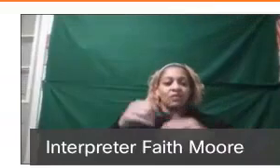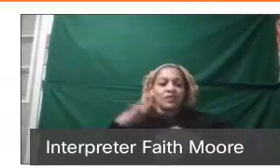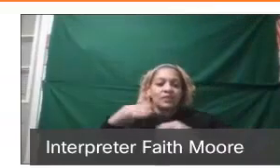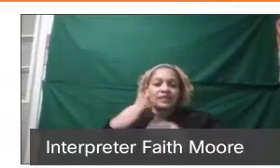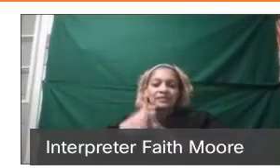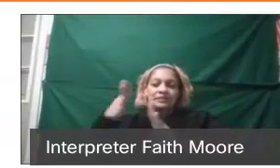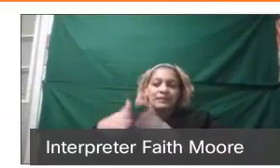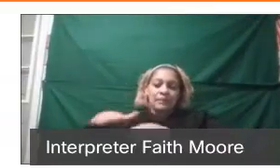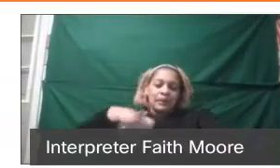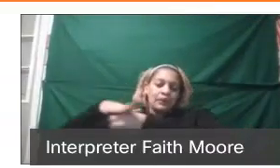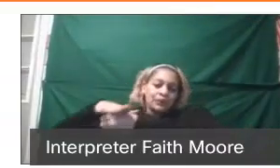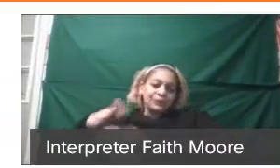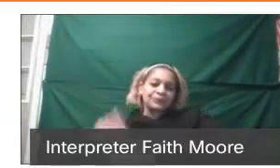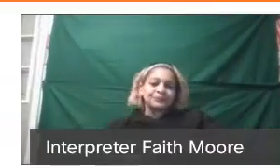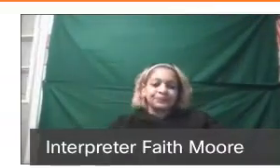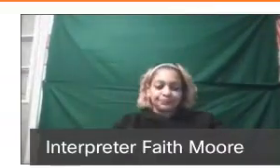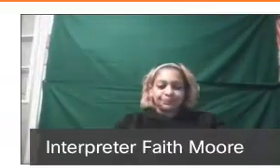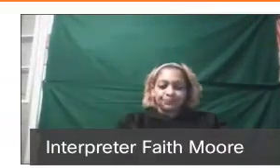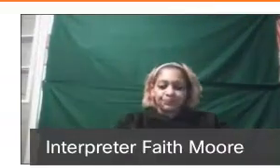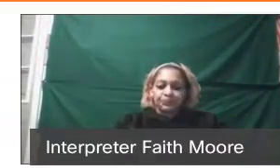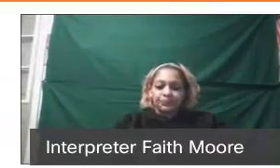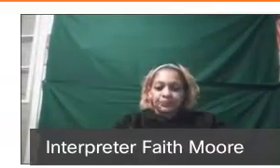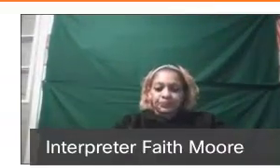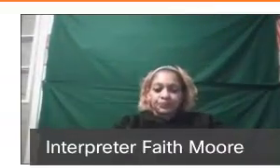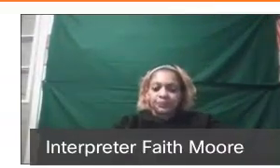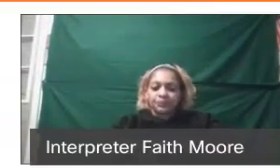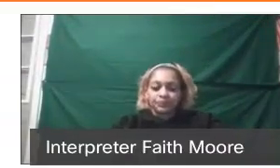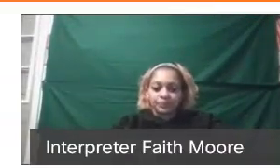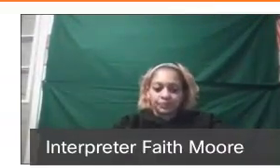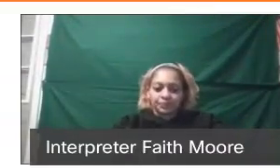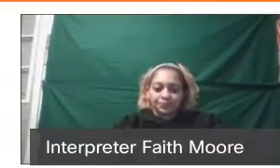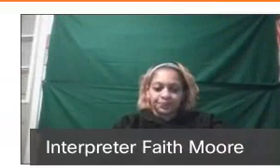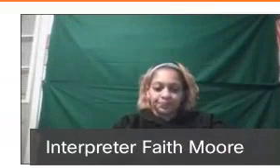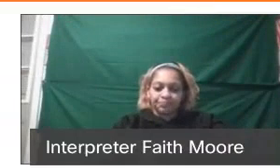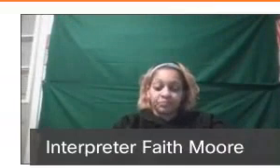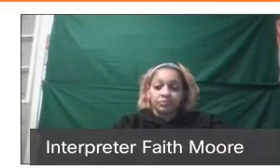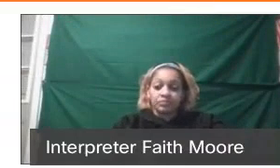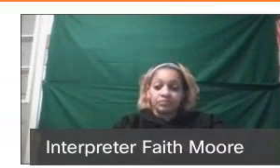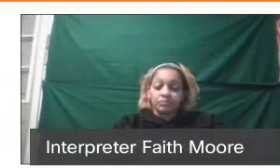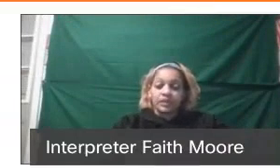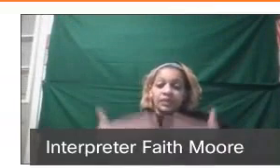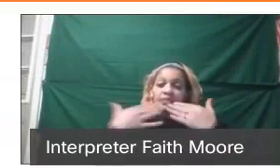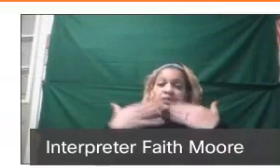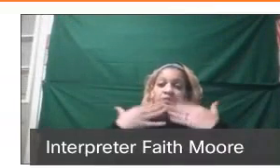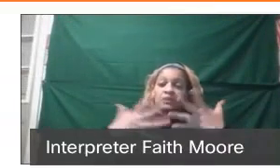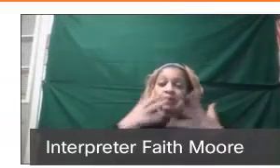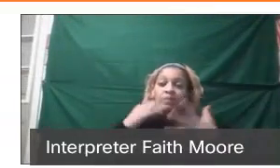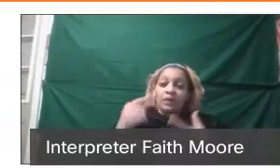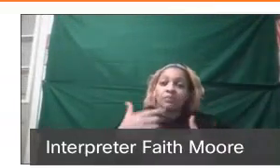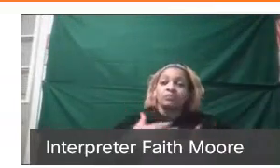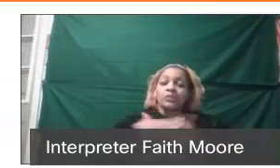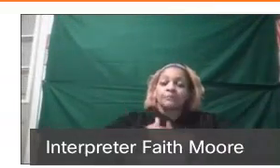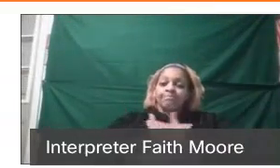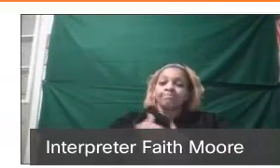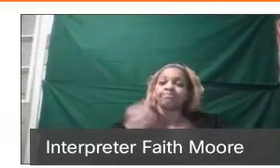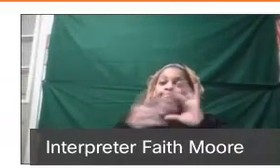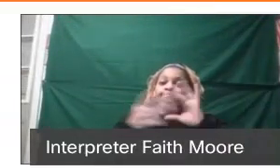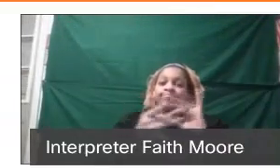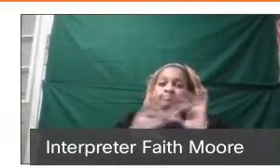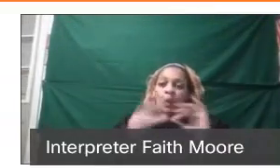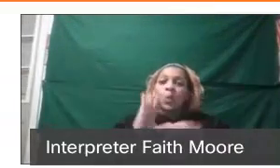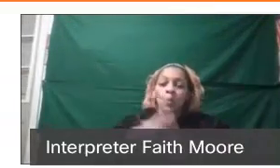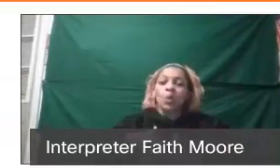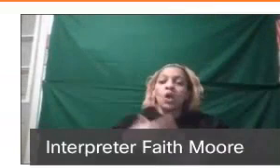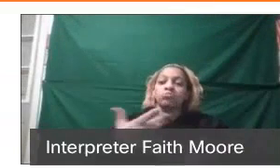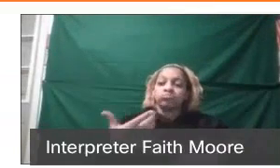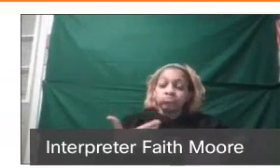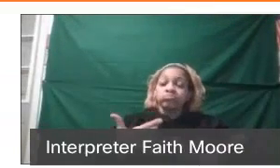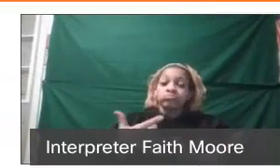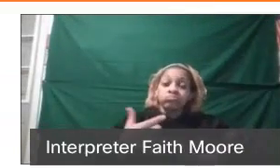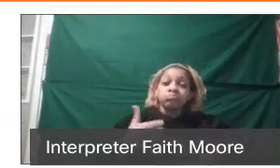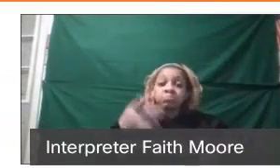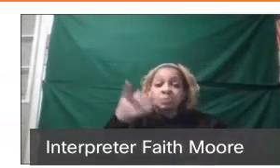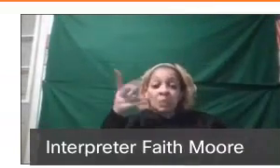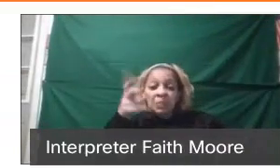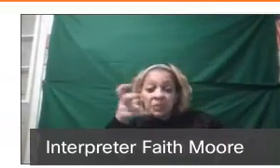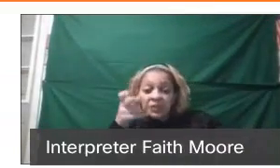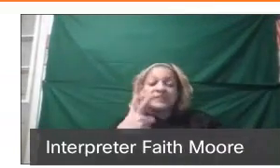Thank you so much. We actually would check the system. We'll look into them actually. Thank you very much. I actually, that's very good. And we'll take.